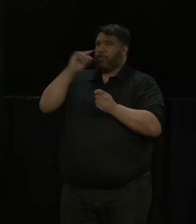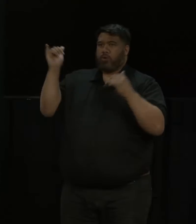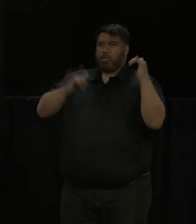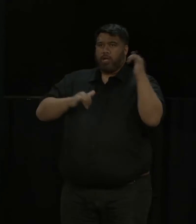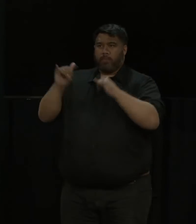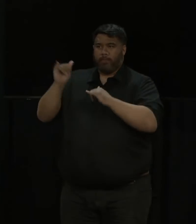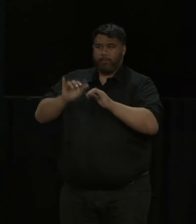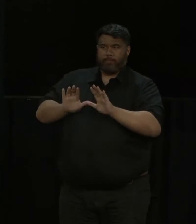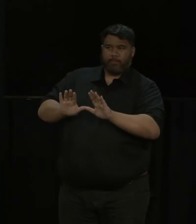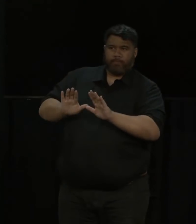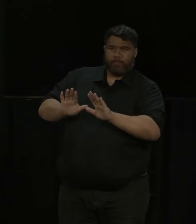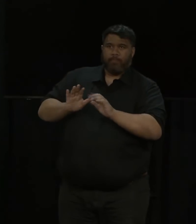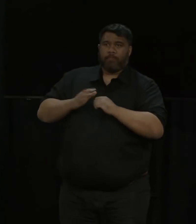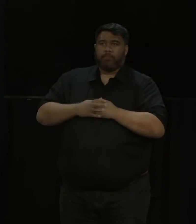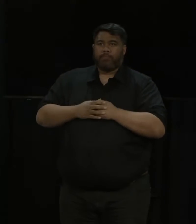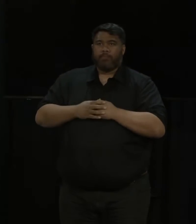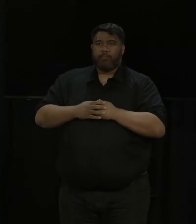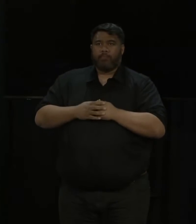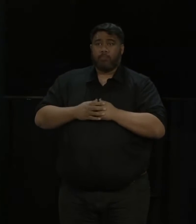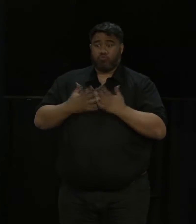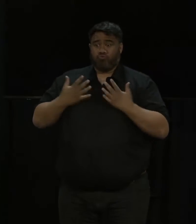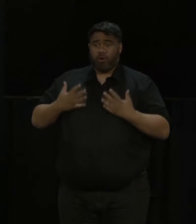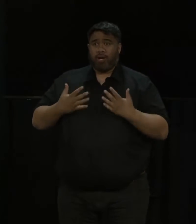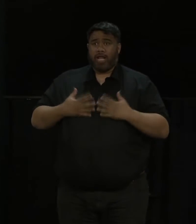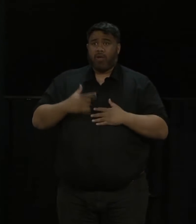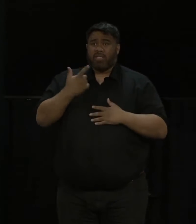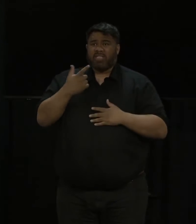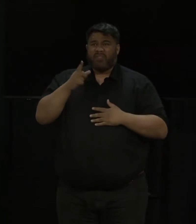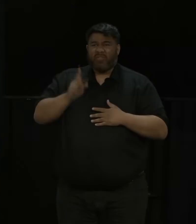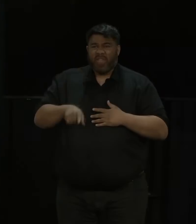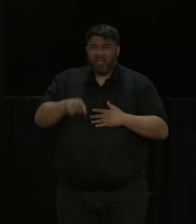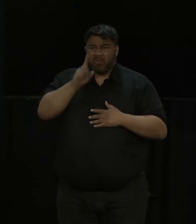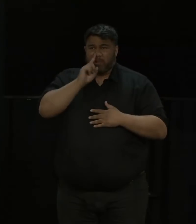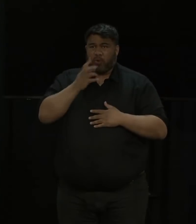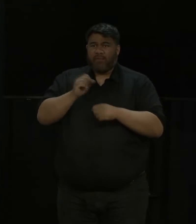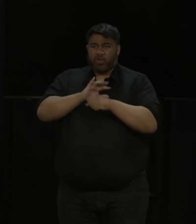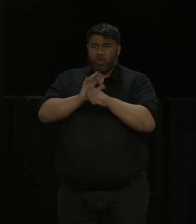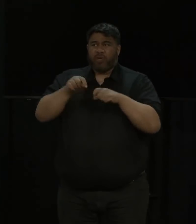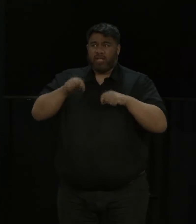follow the expert advice which shows us the border continues to be one of our biggest risk areas for new cases.